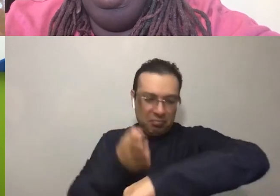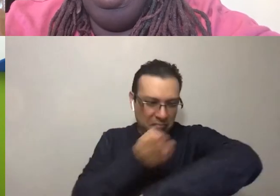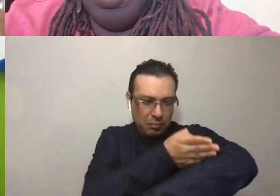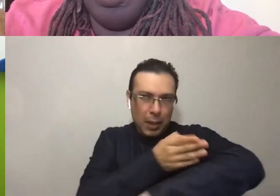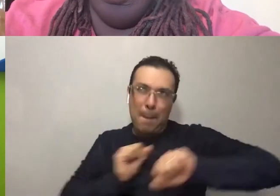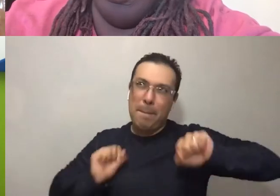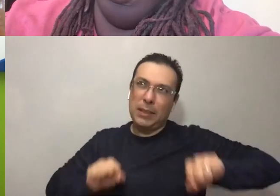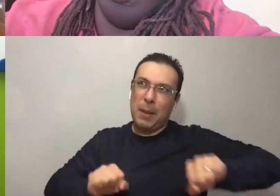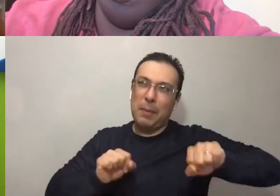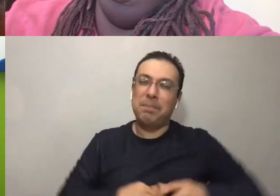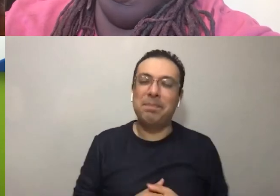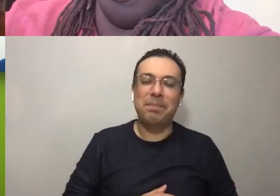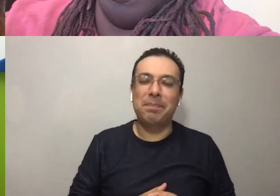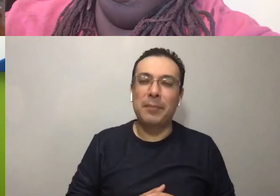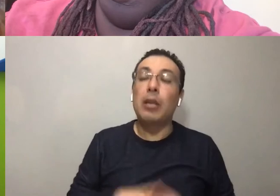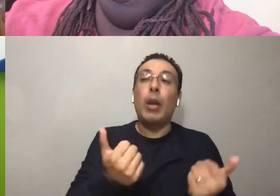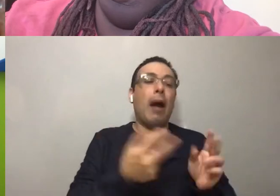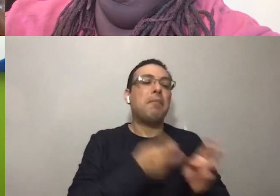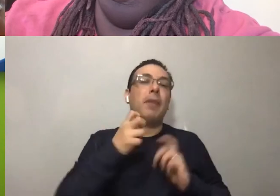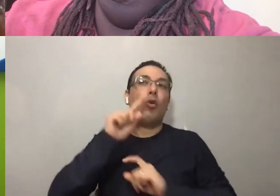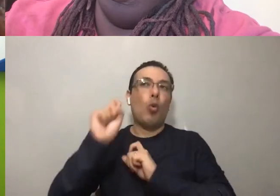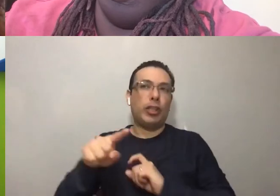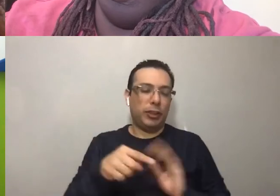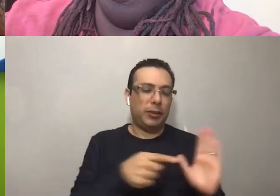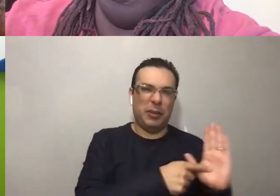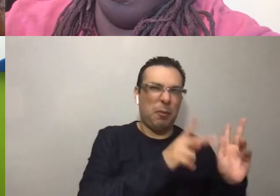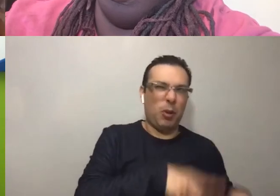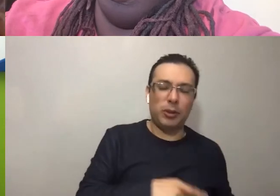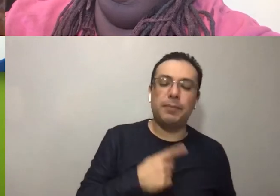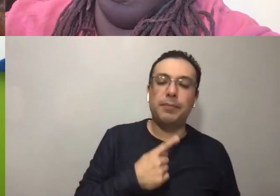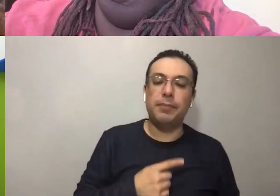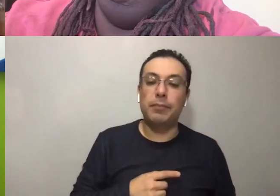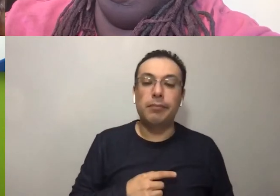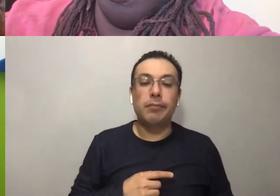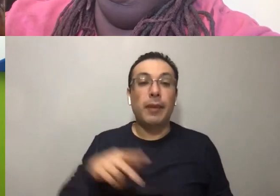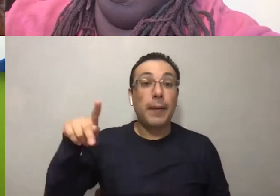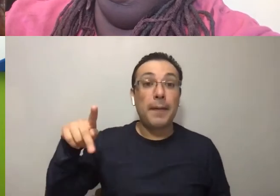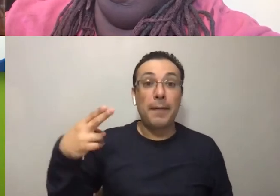And the question is, “How can philanthropy support accessibility and inclusion for